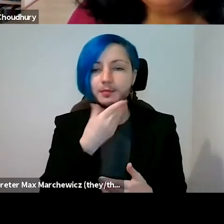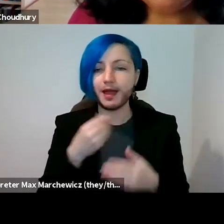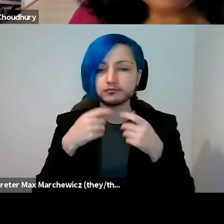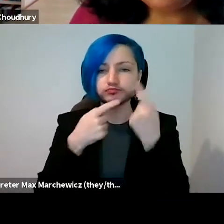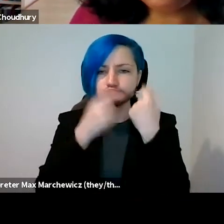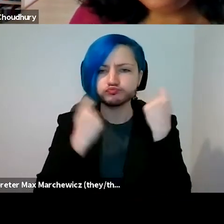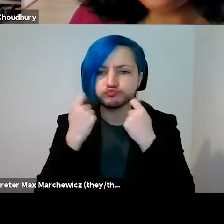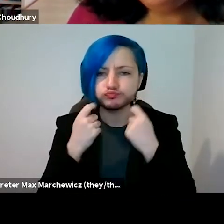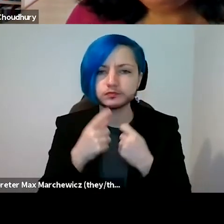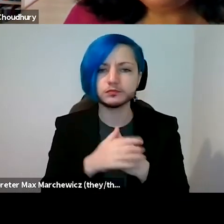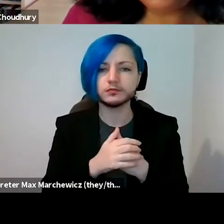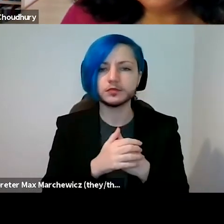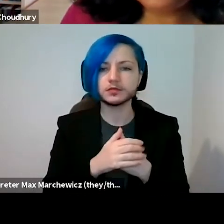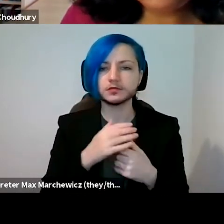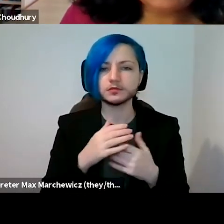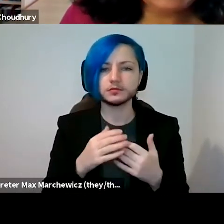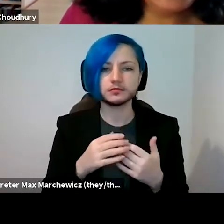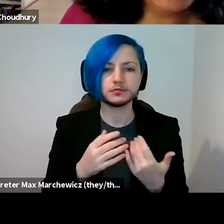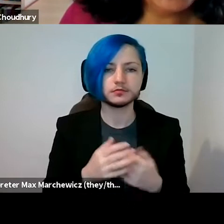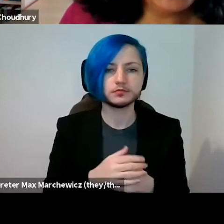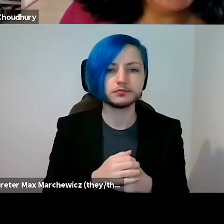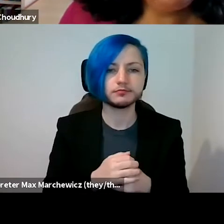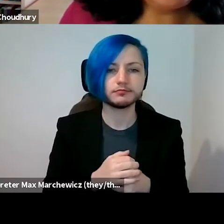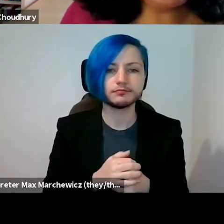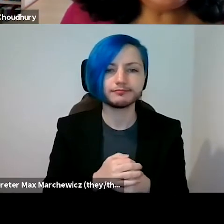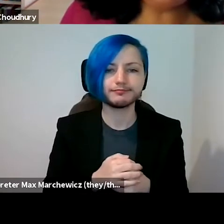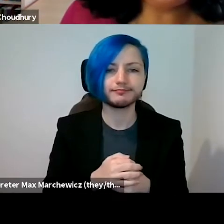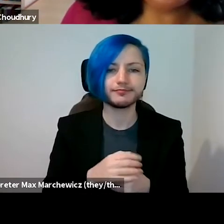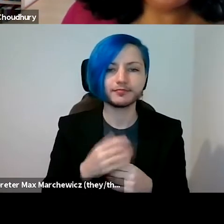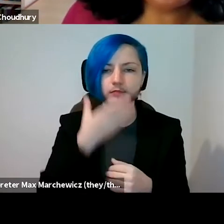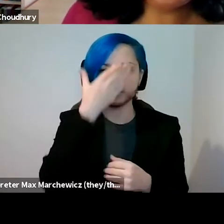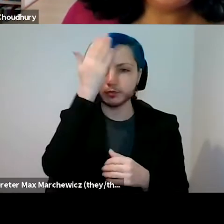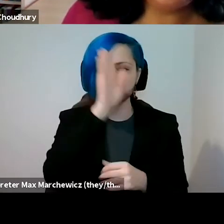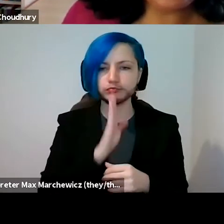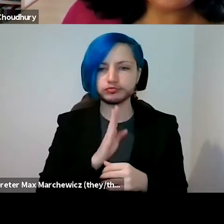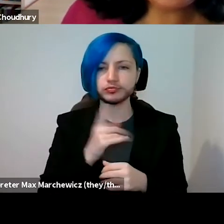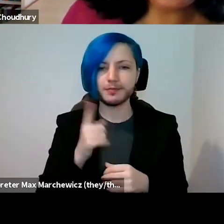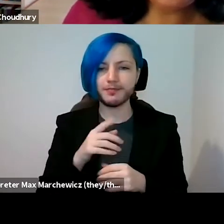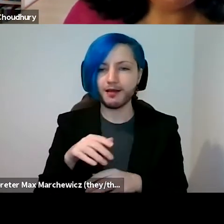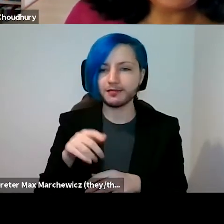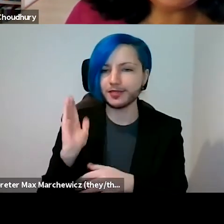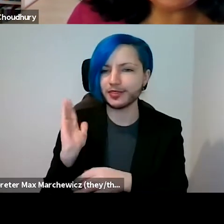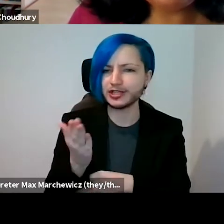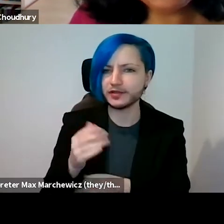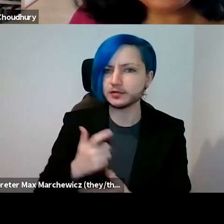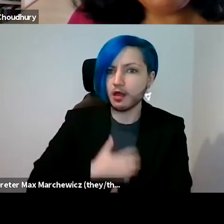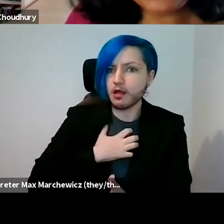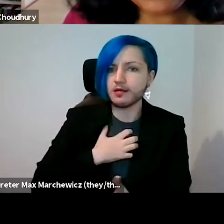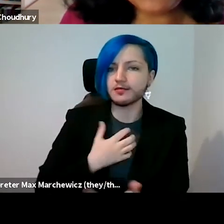He seems to be absolutely flabbergasted, but it's significant that the maidservants meeting